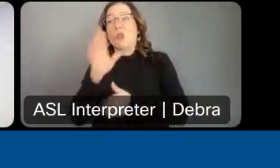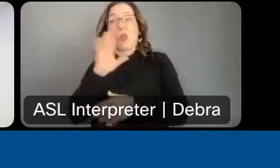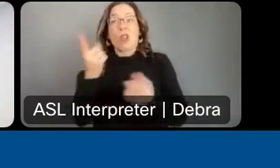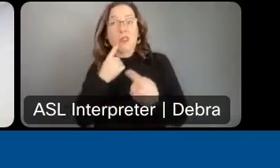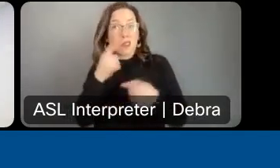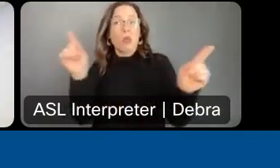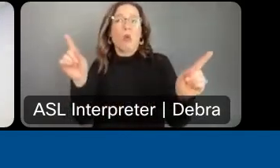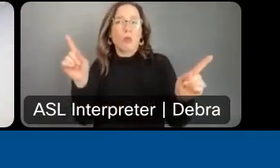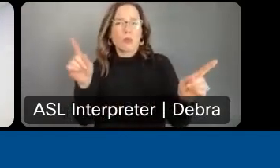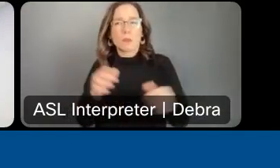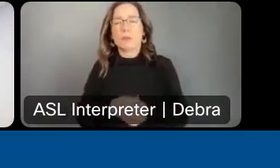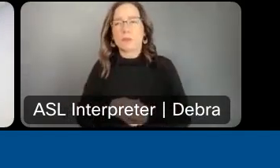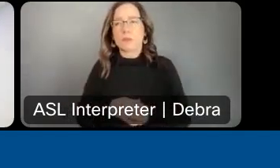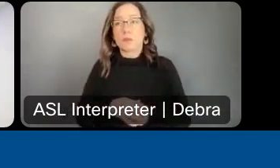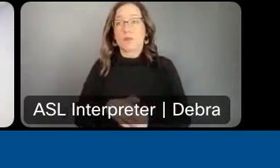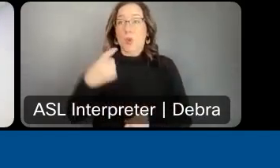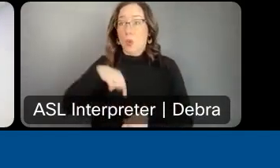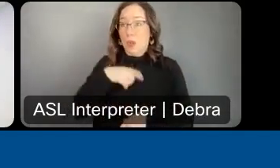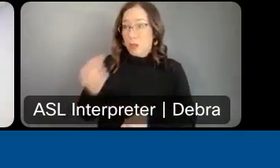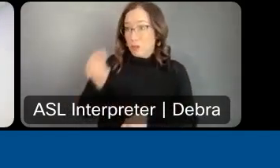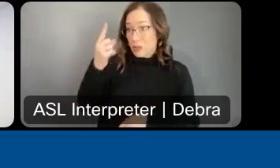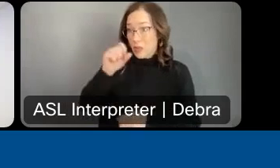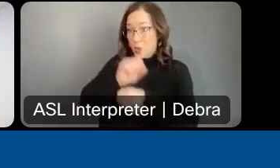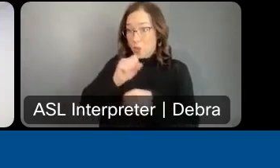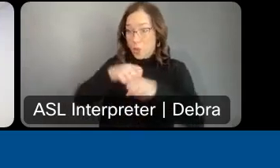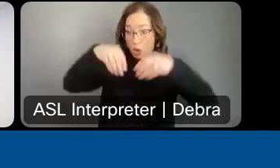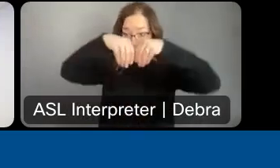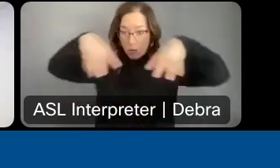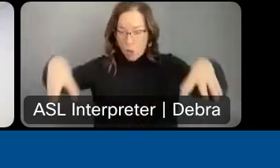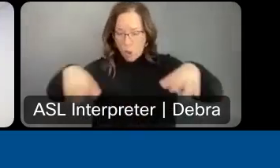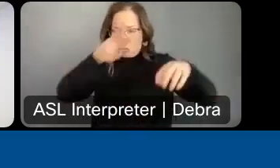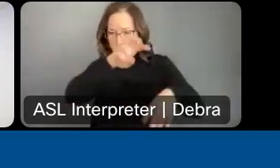Do we understand how these workflows, how these processes are put in place